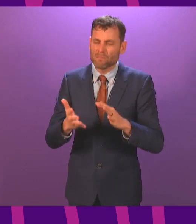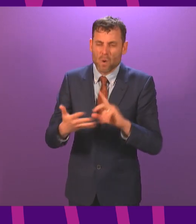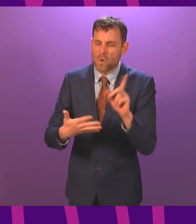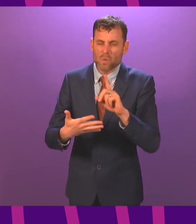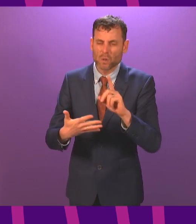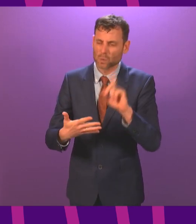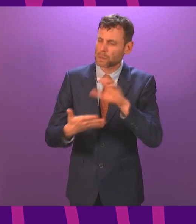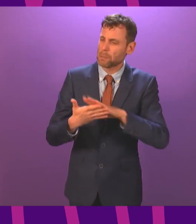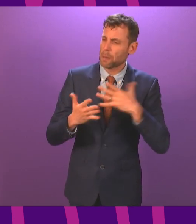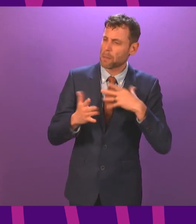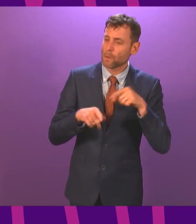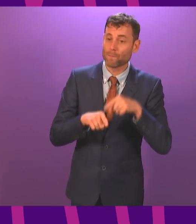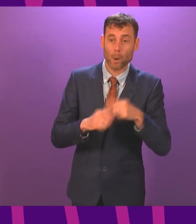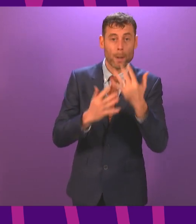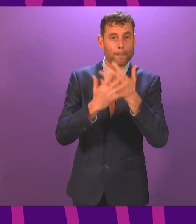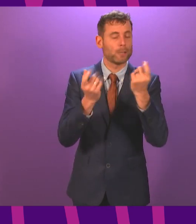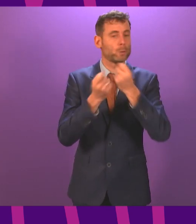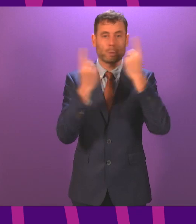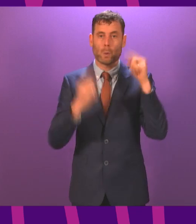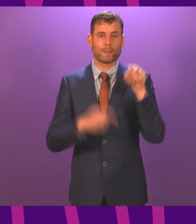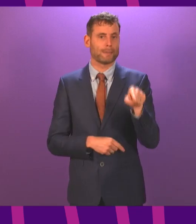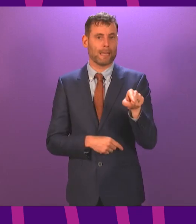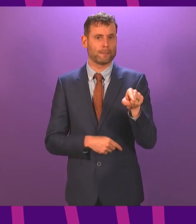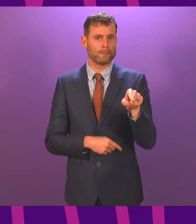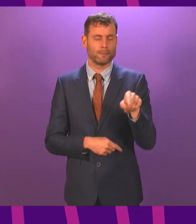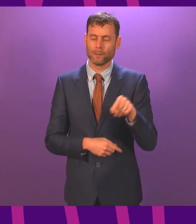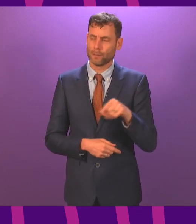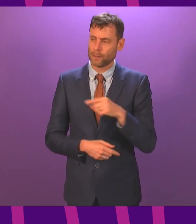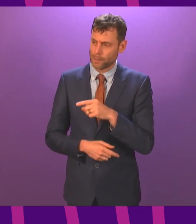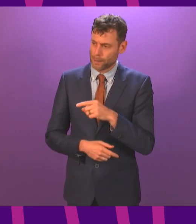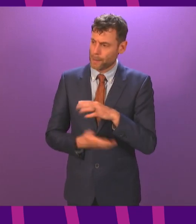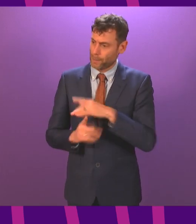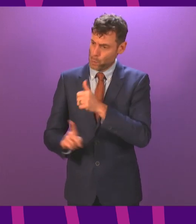need for full public trust in and confidence about the health message, what action is the